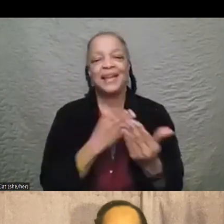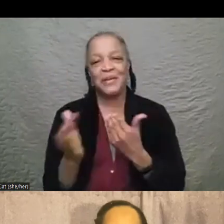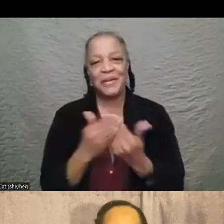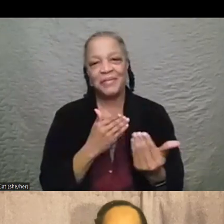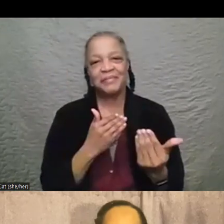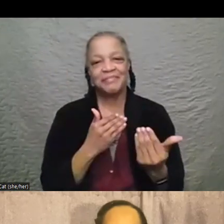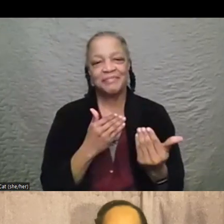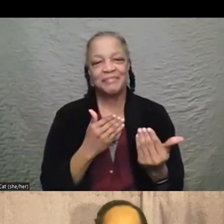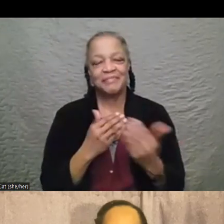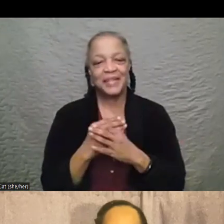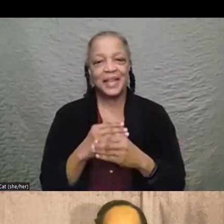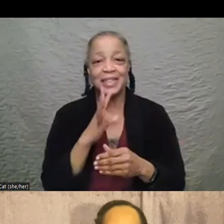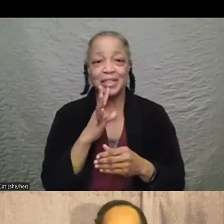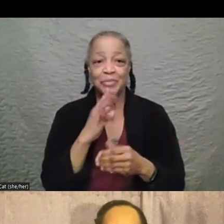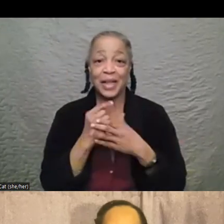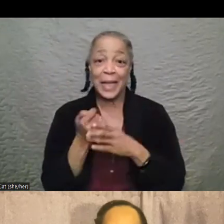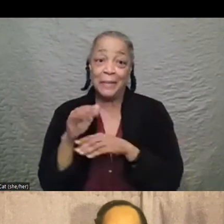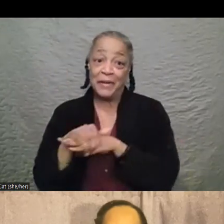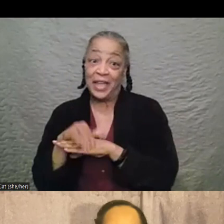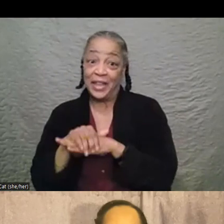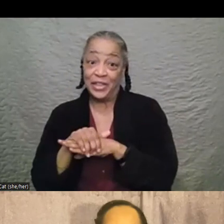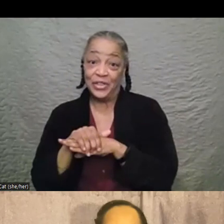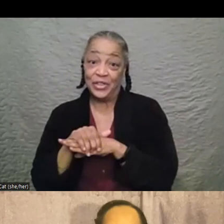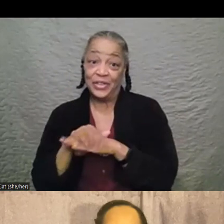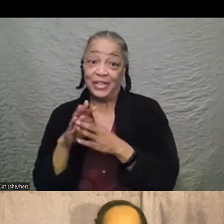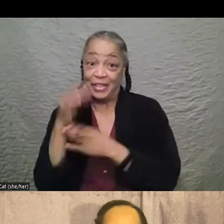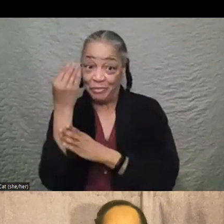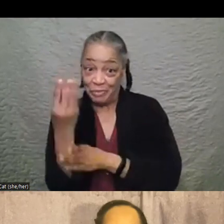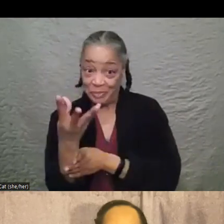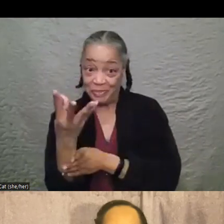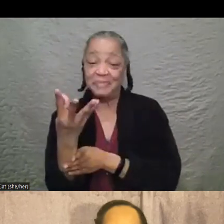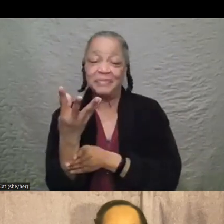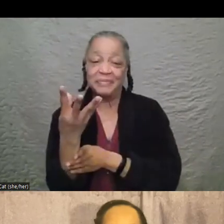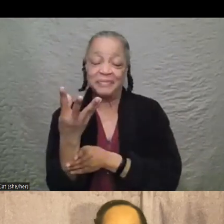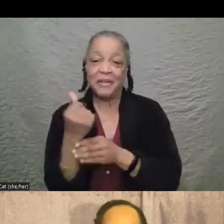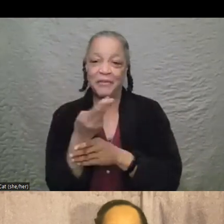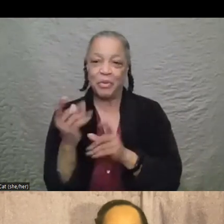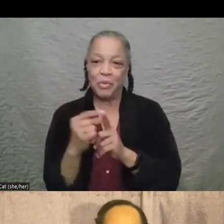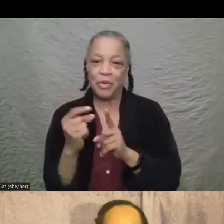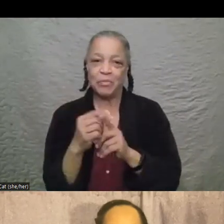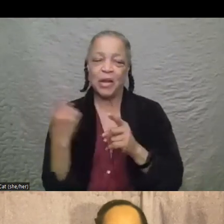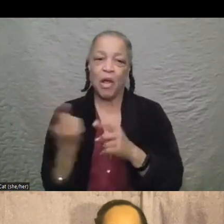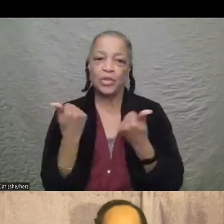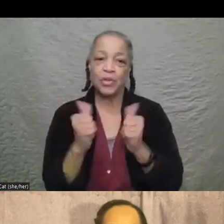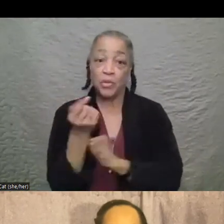I do speak a little bit of English , just a few words , but I always try to understand